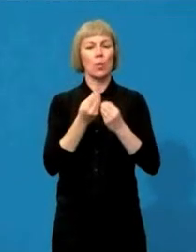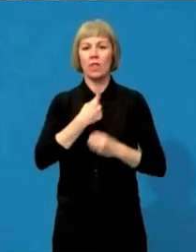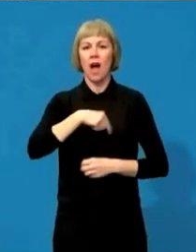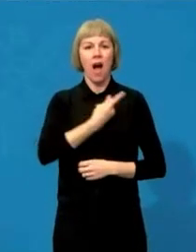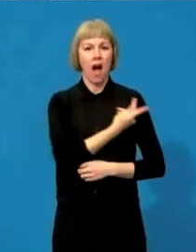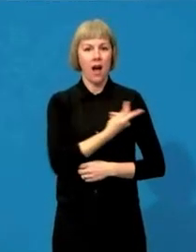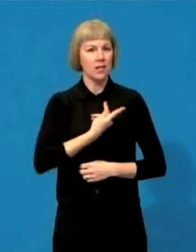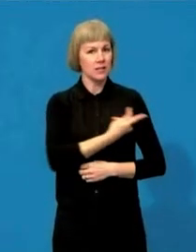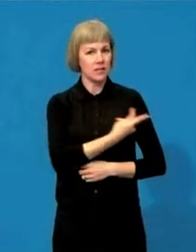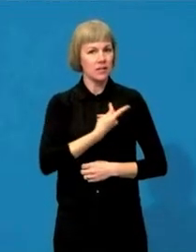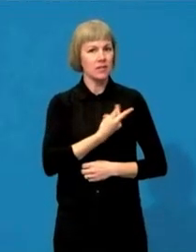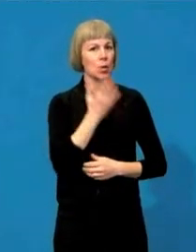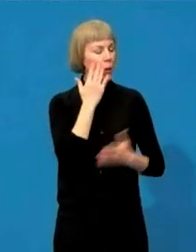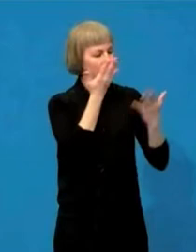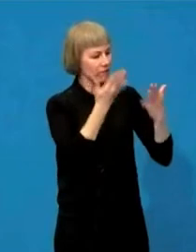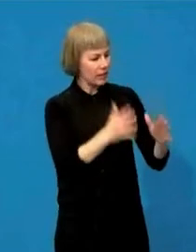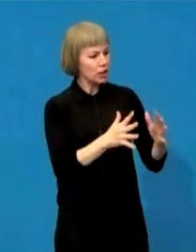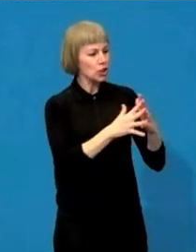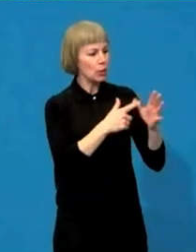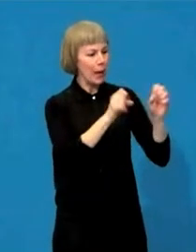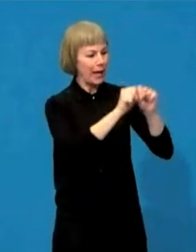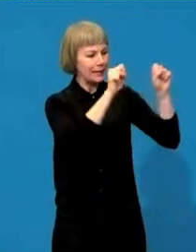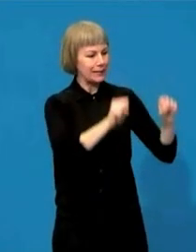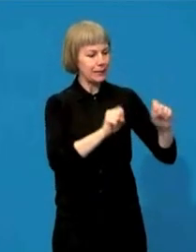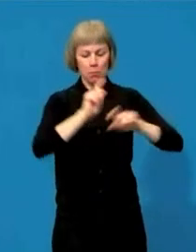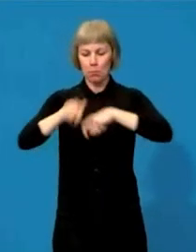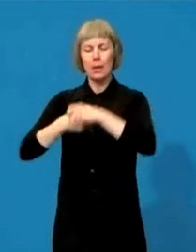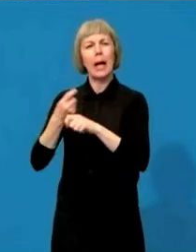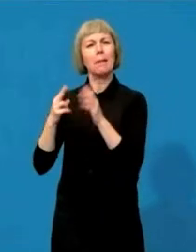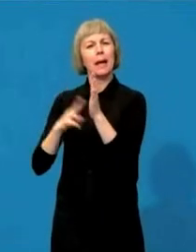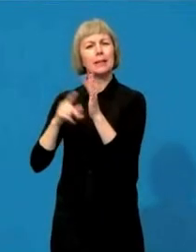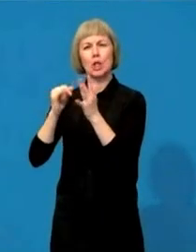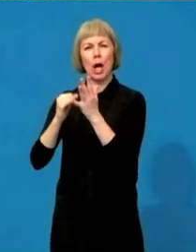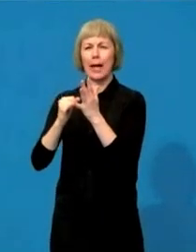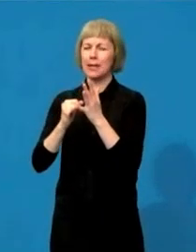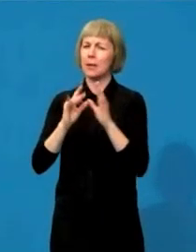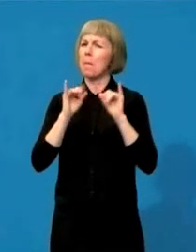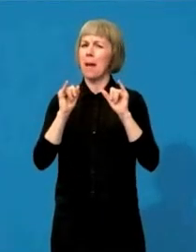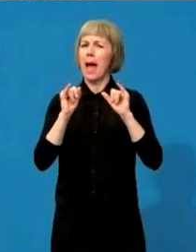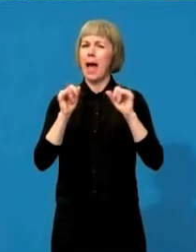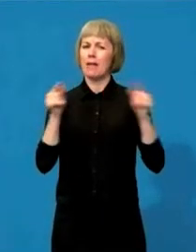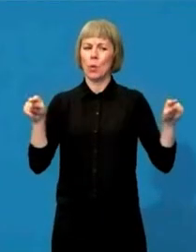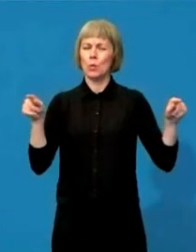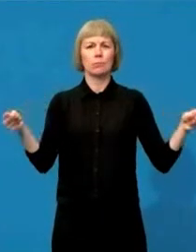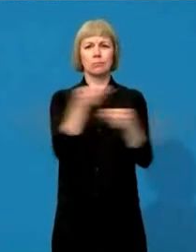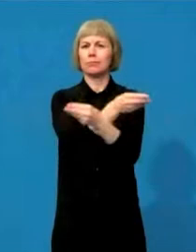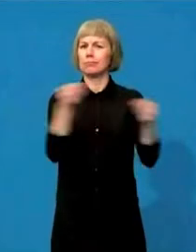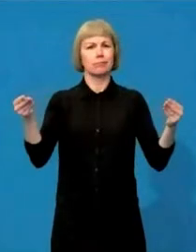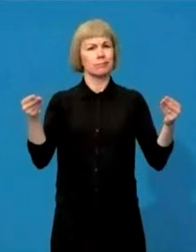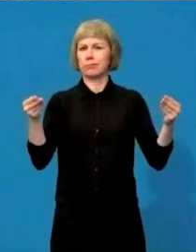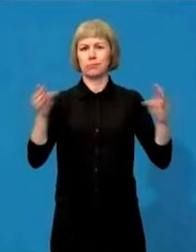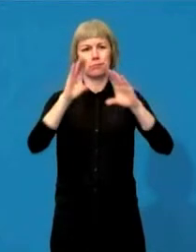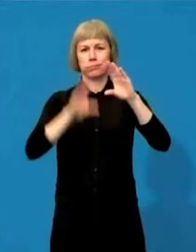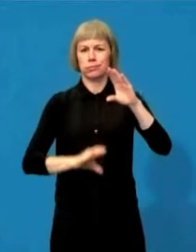from one to the other. MR GRIFFIN: Did that poor communication include an aspect that he